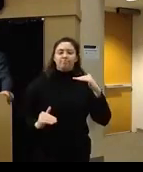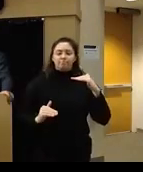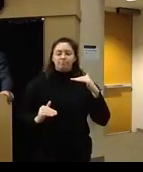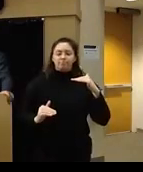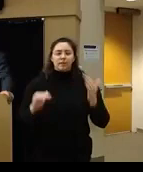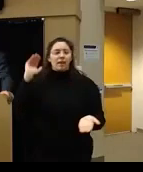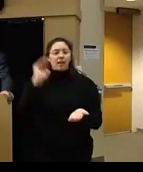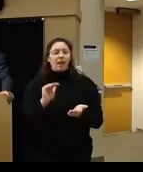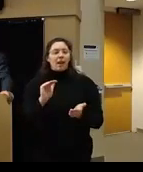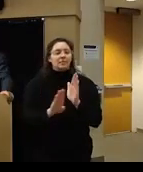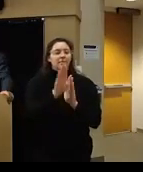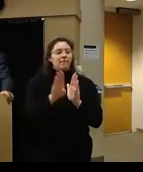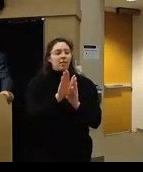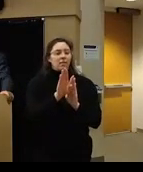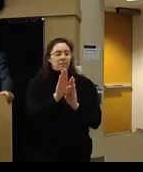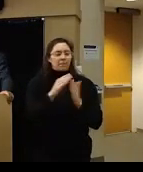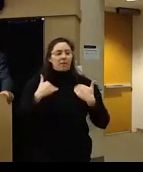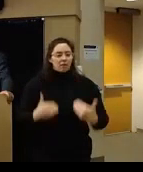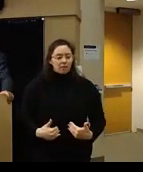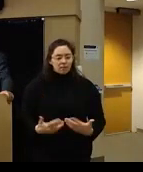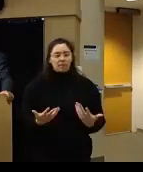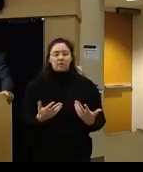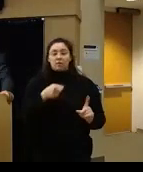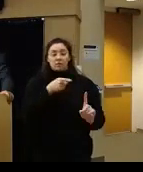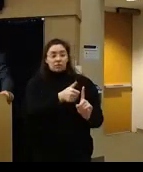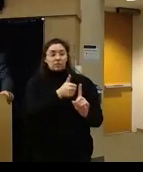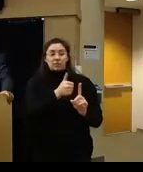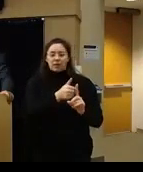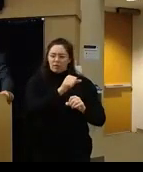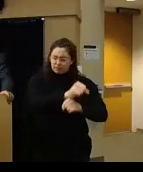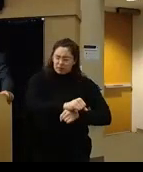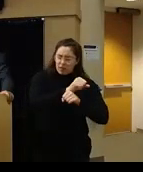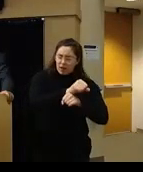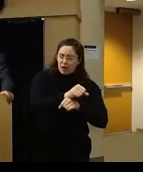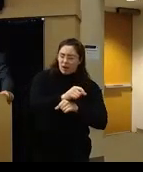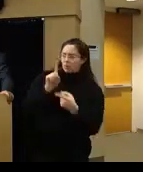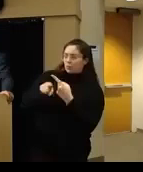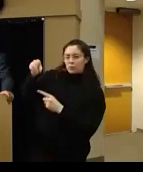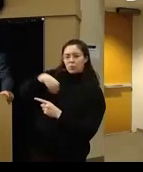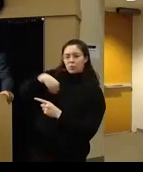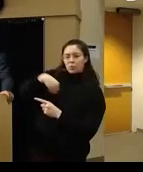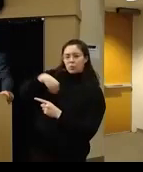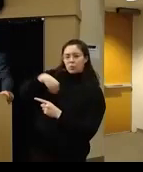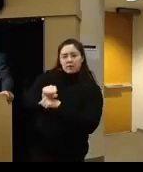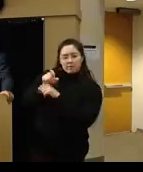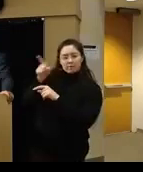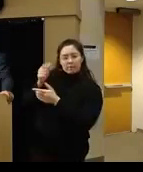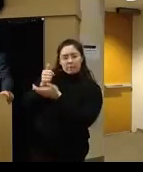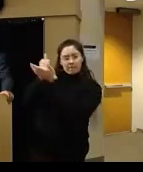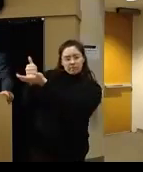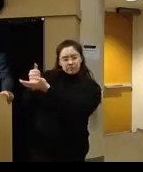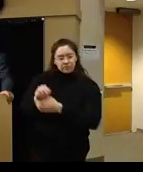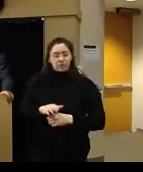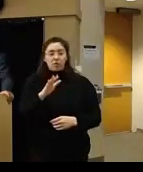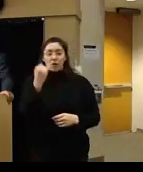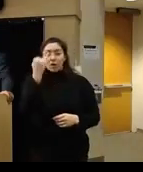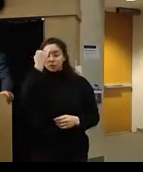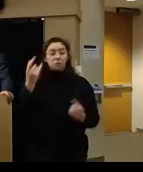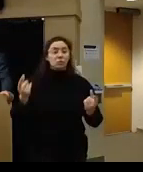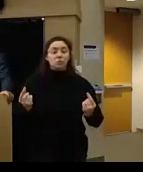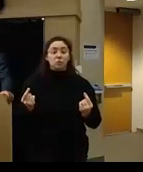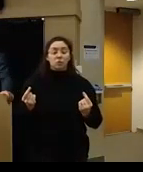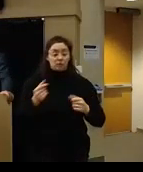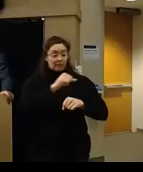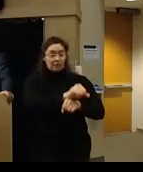nature were intended to be servants to white people and so their idea was that slavery was